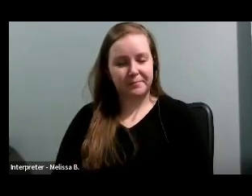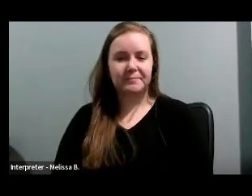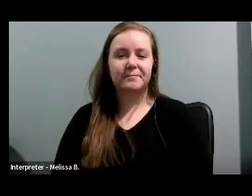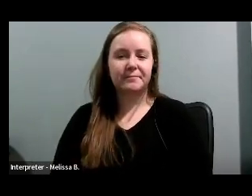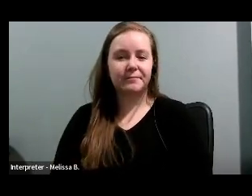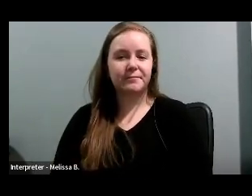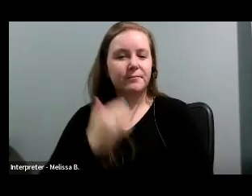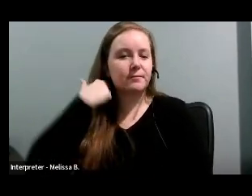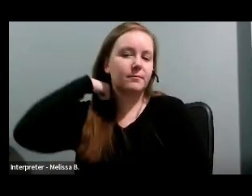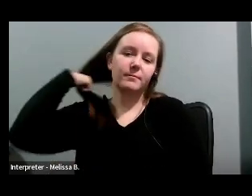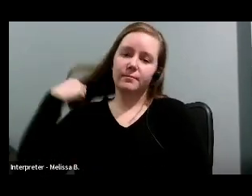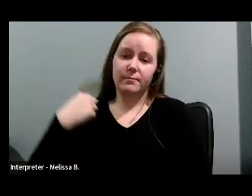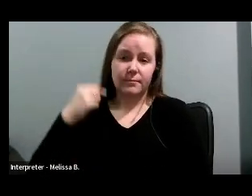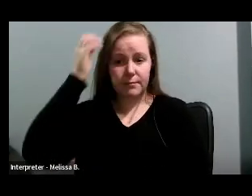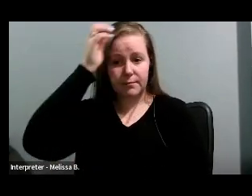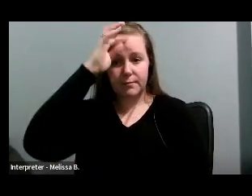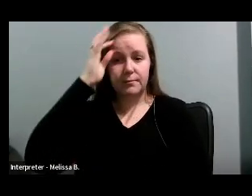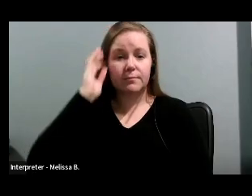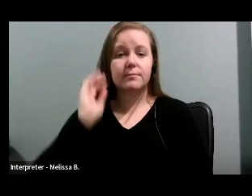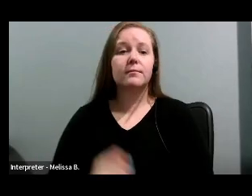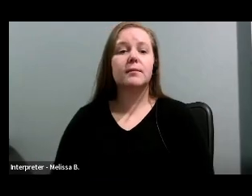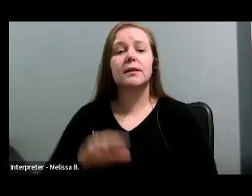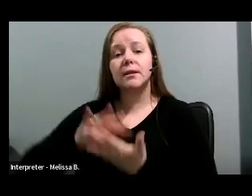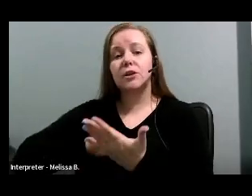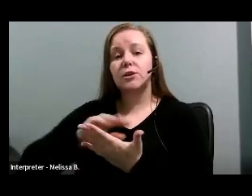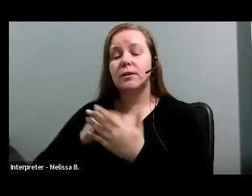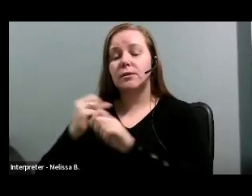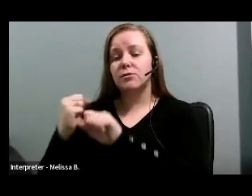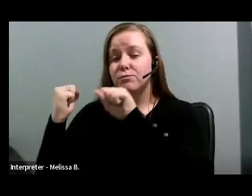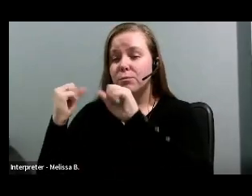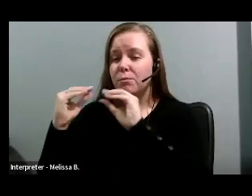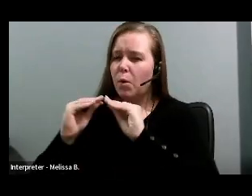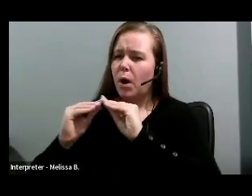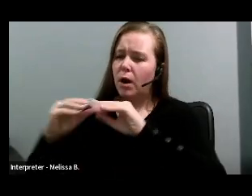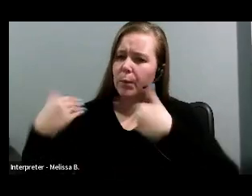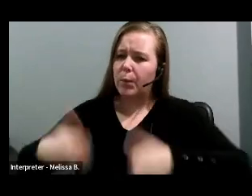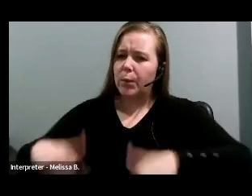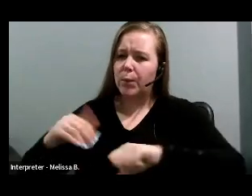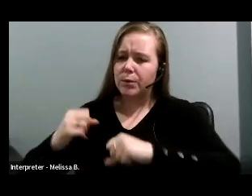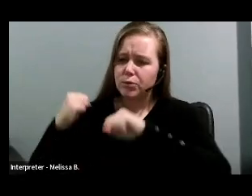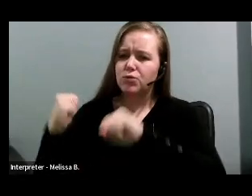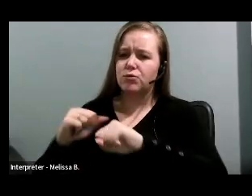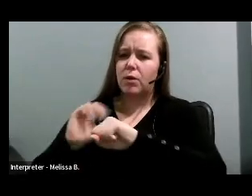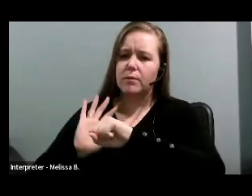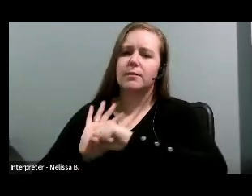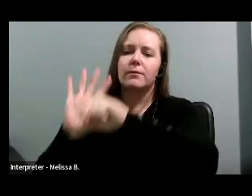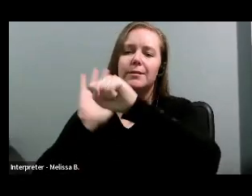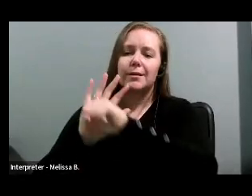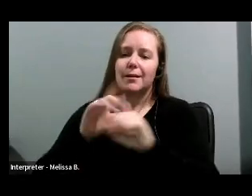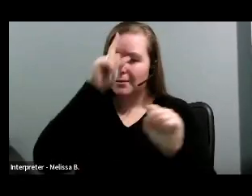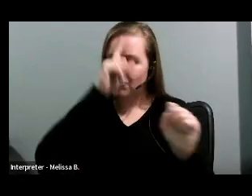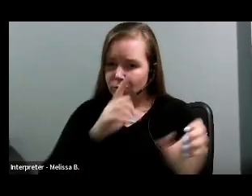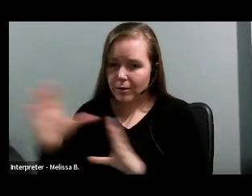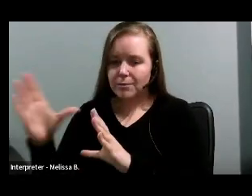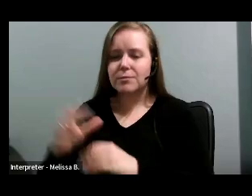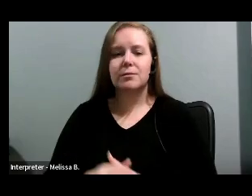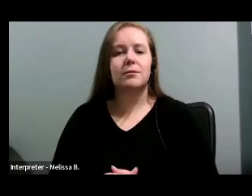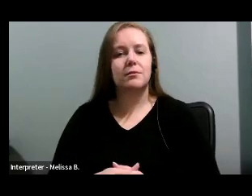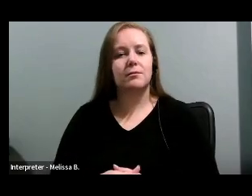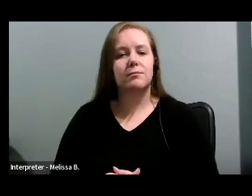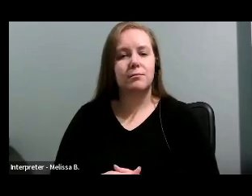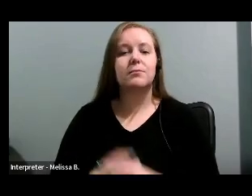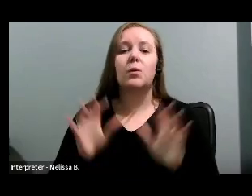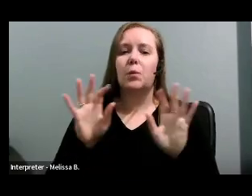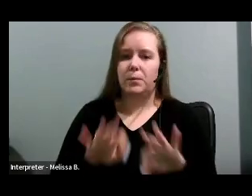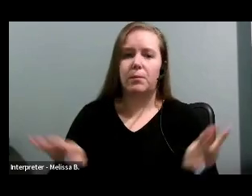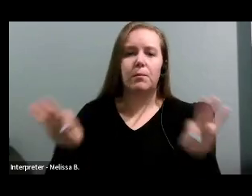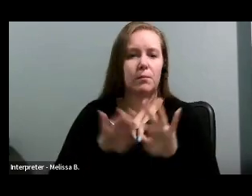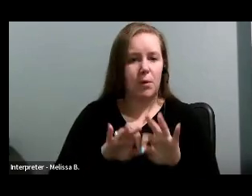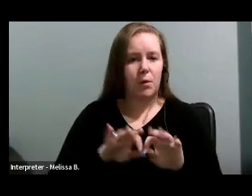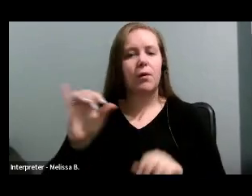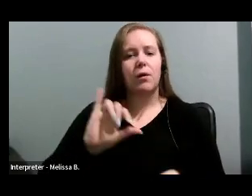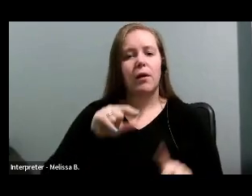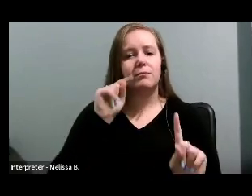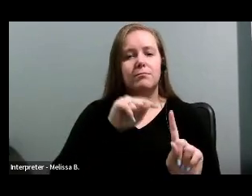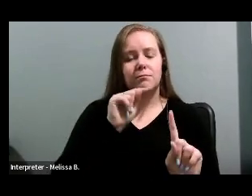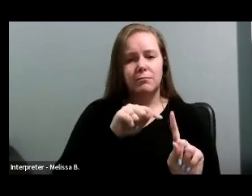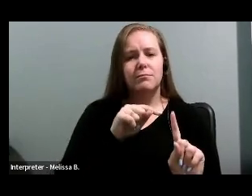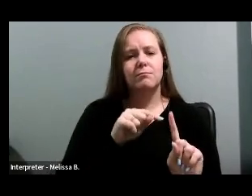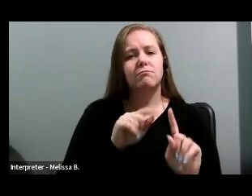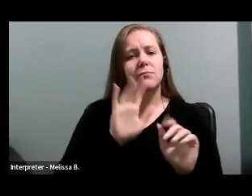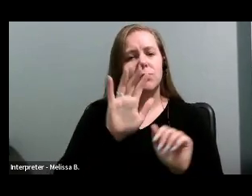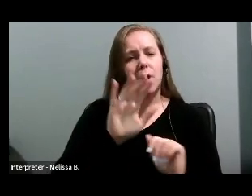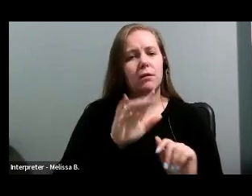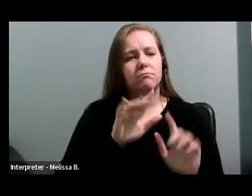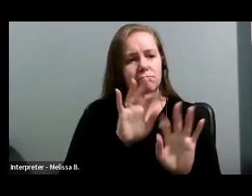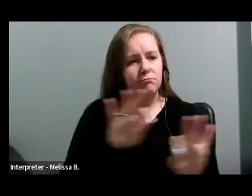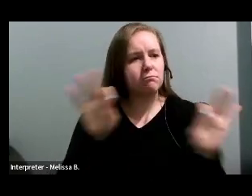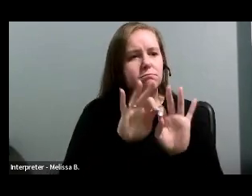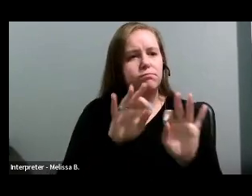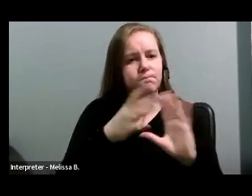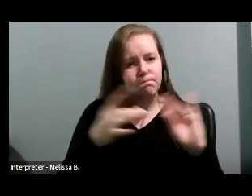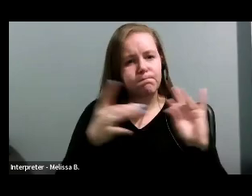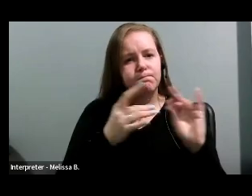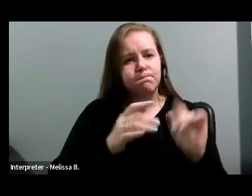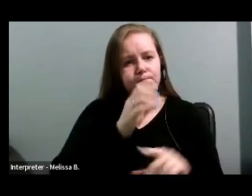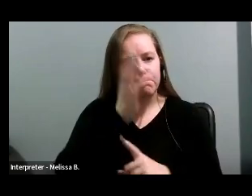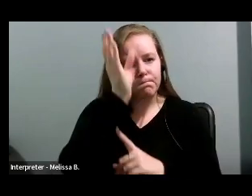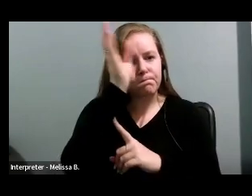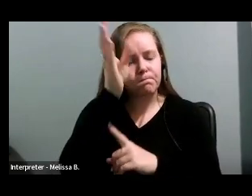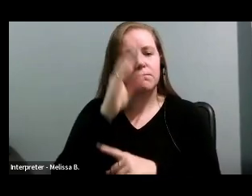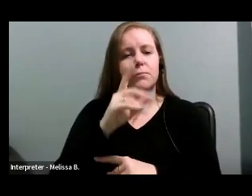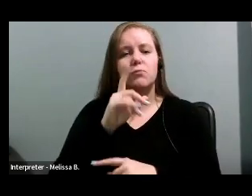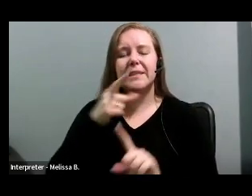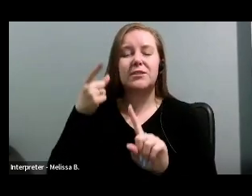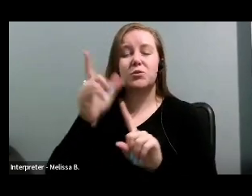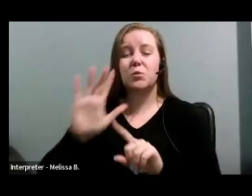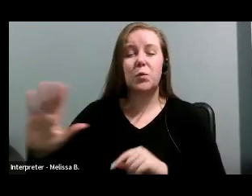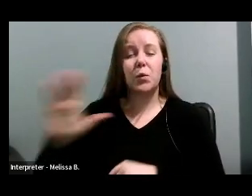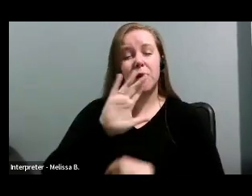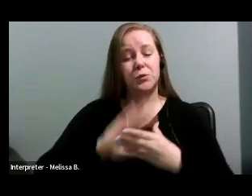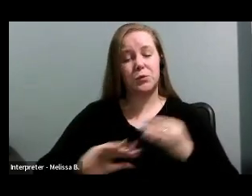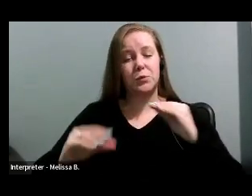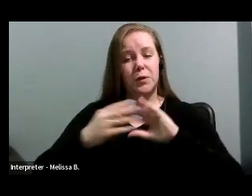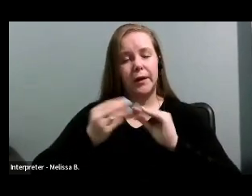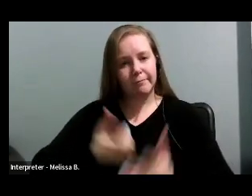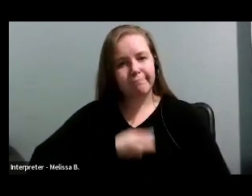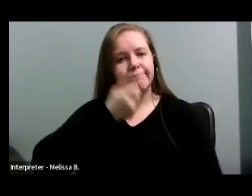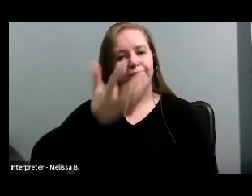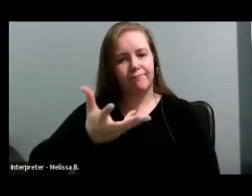Shannon Spencer (she/her): Learning stronger advocacy strategies, strengthening your personal story and community story, that is a key thing, as we will mention in our presentation today, that deputations are really a way to share your story, as well as sharing information with others.